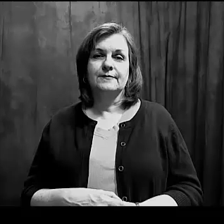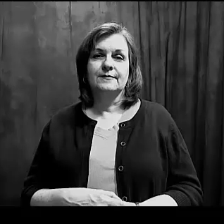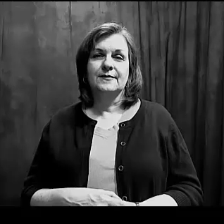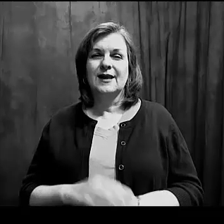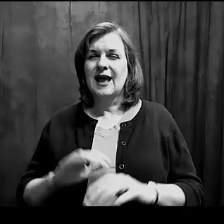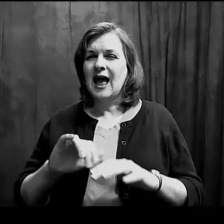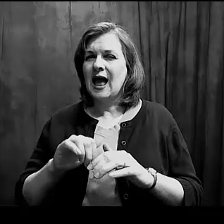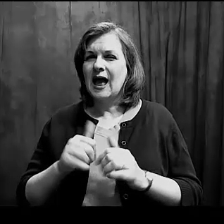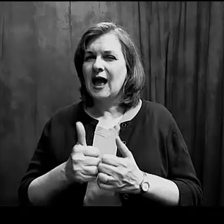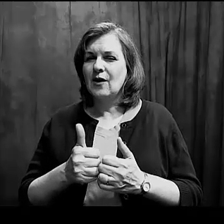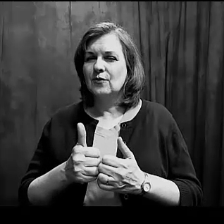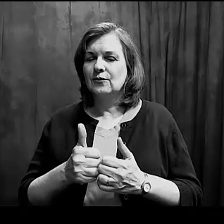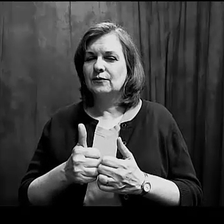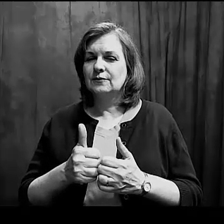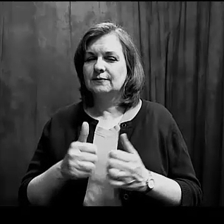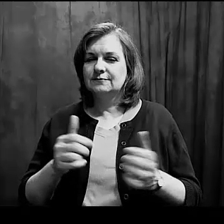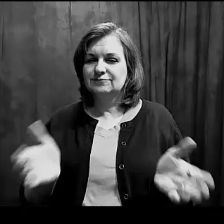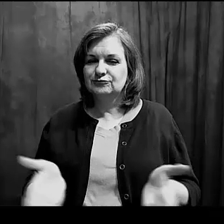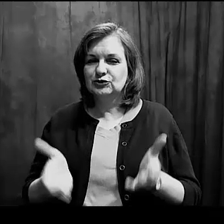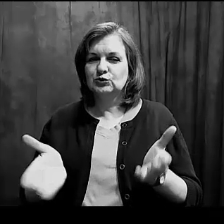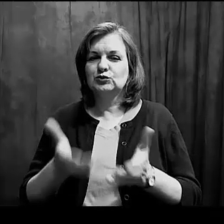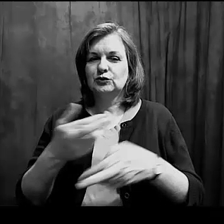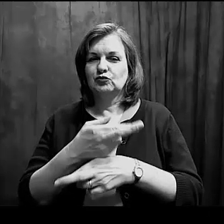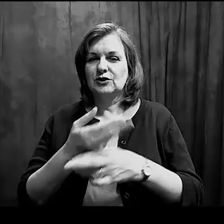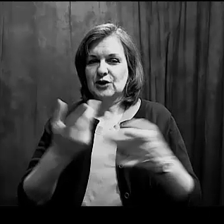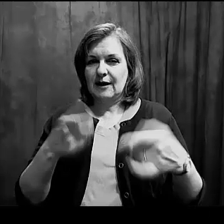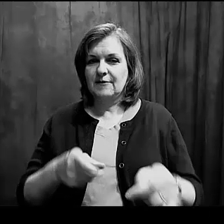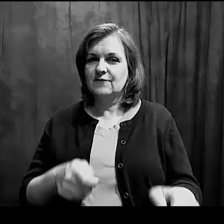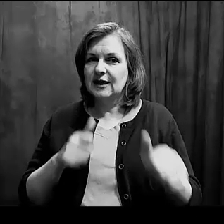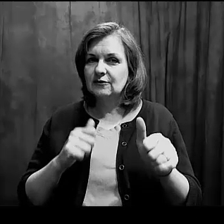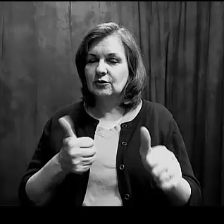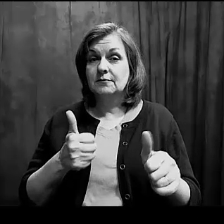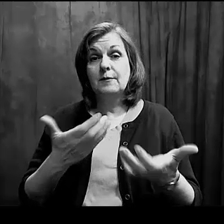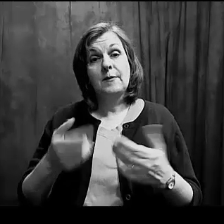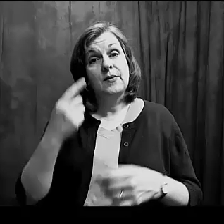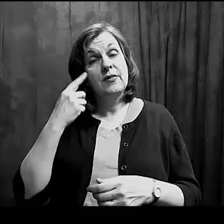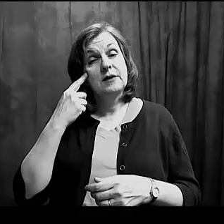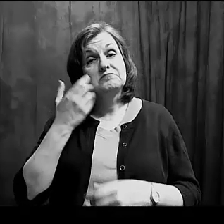how can we make reactions go faster many of you might be thinking about heat